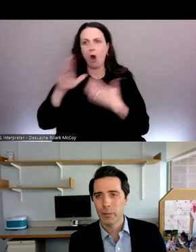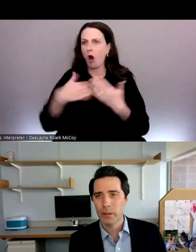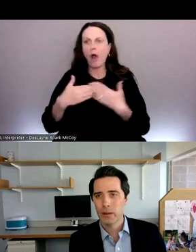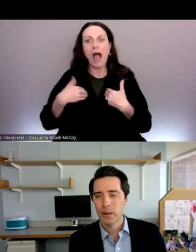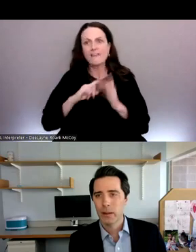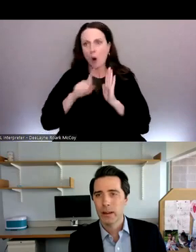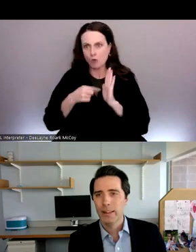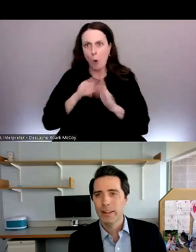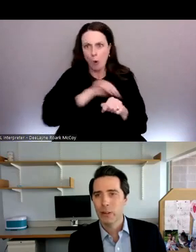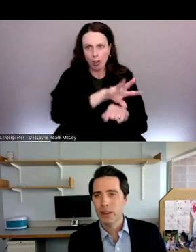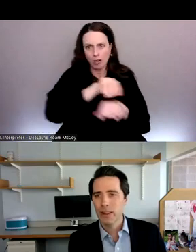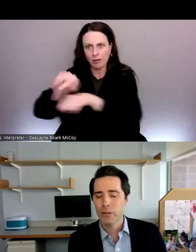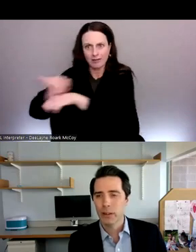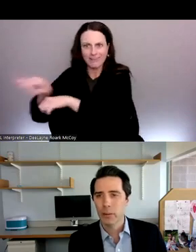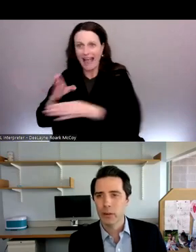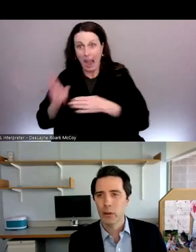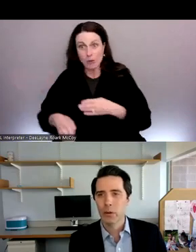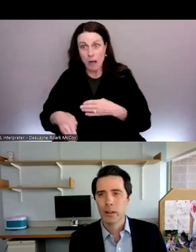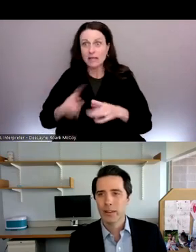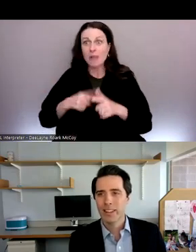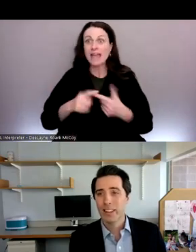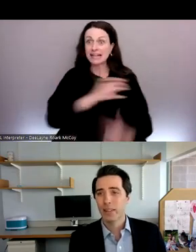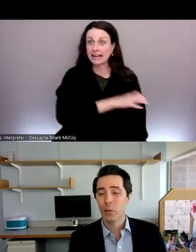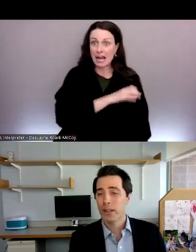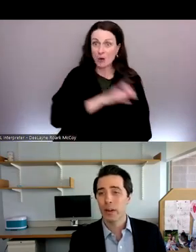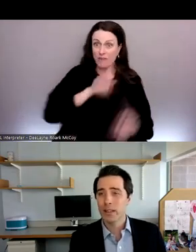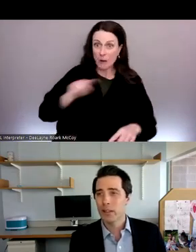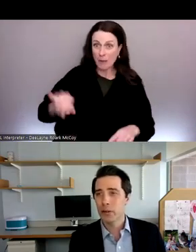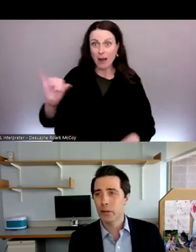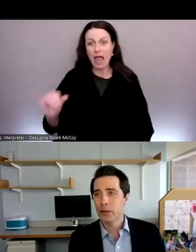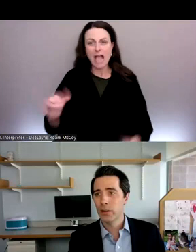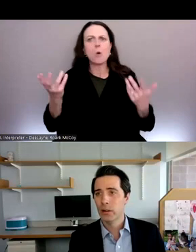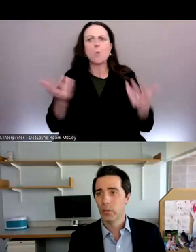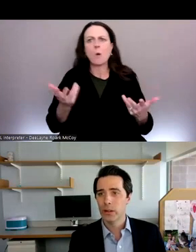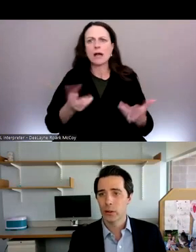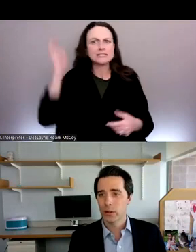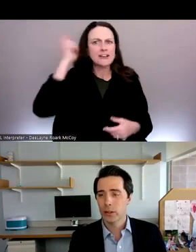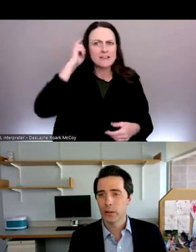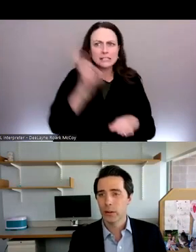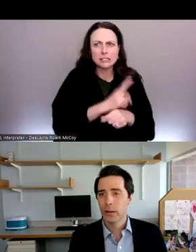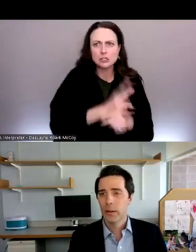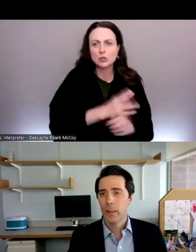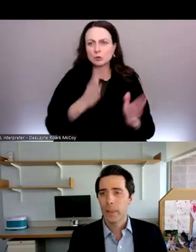outcomes and then there's clinical variables so things like what devices